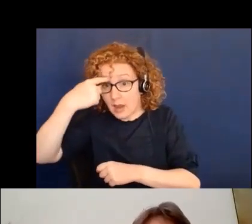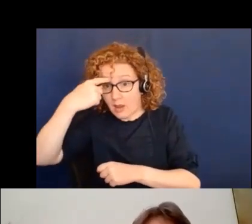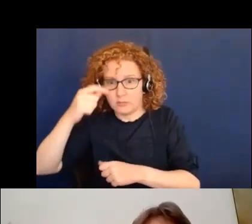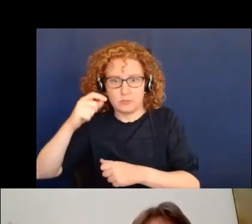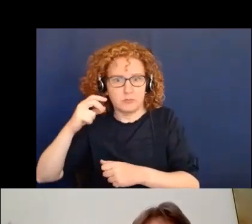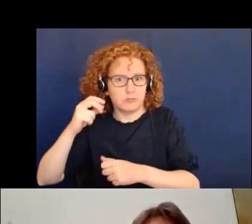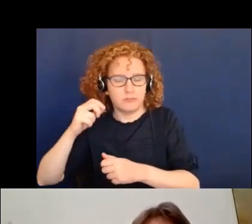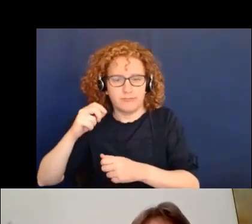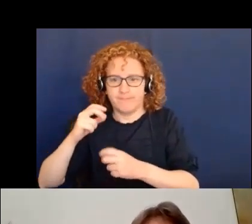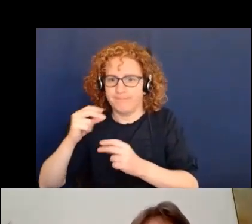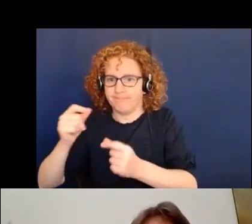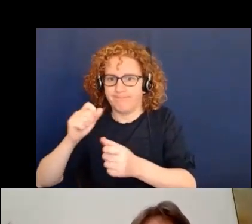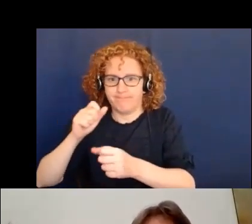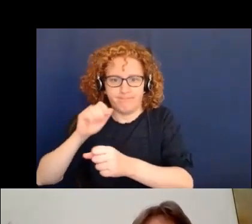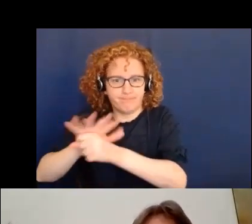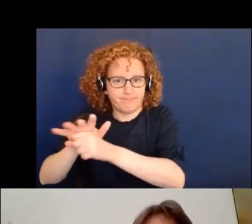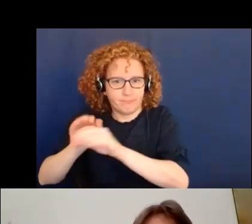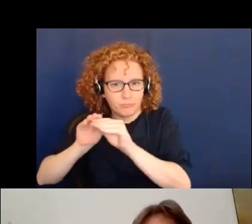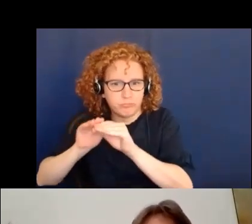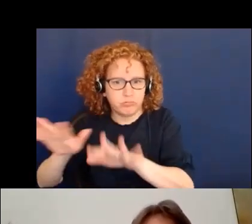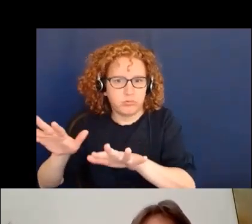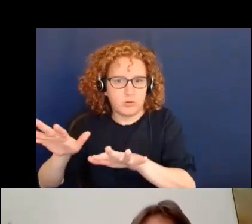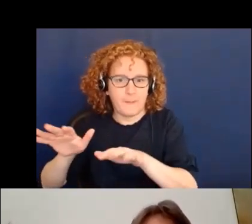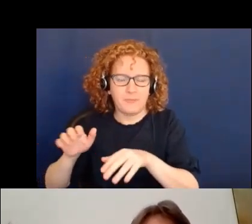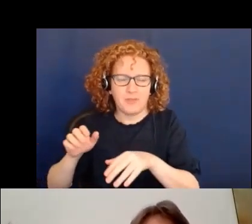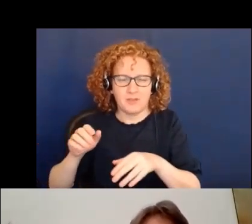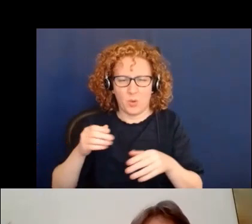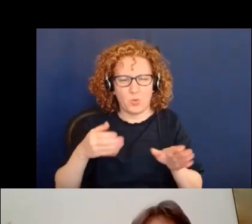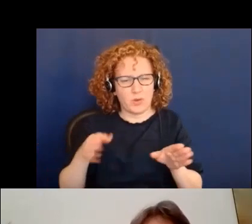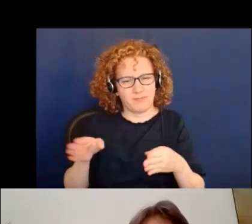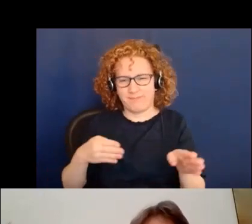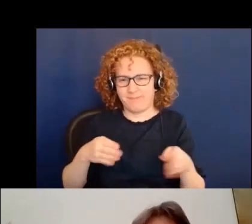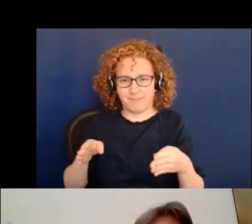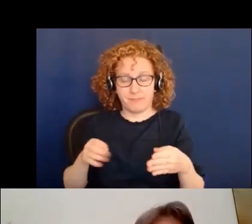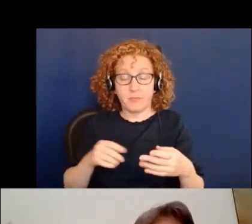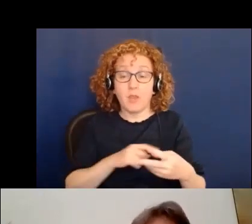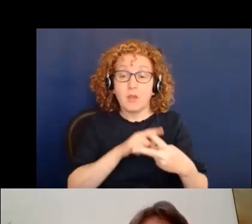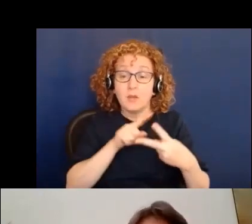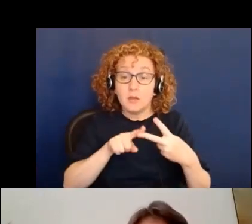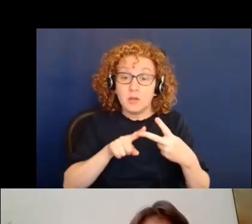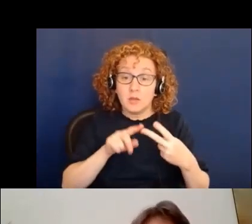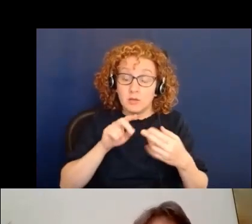decisions on campus what is going on what do they do they want in person completely do they want